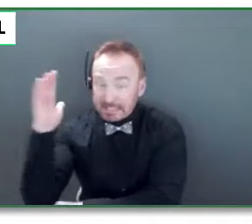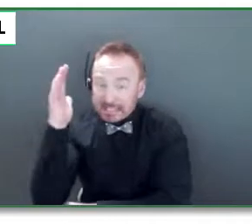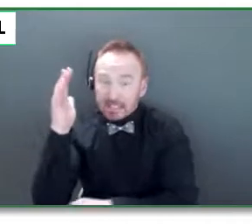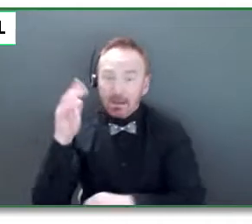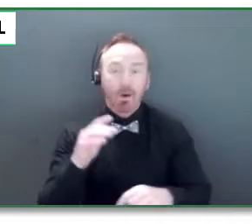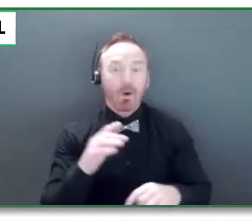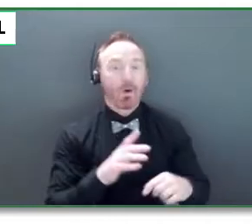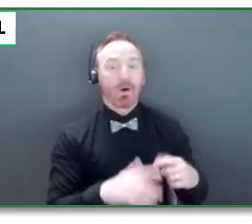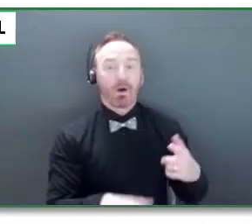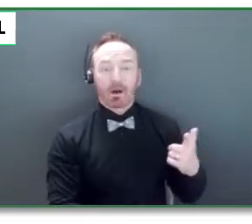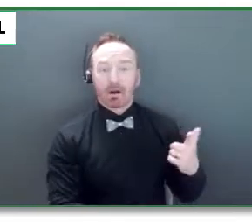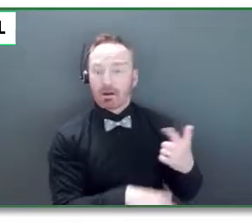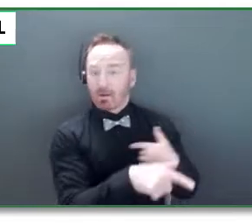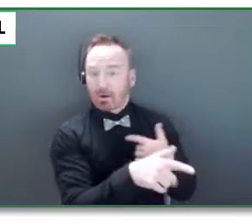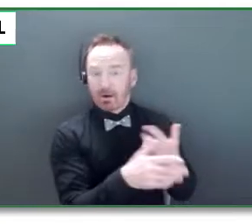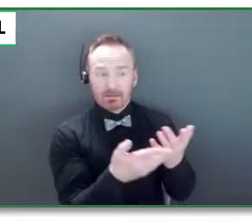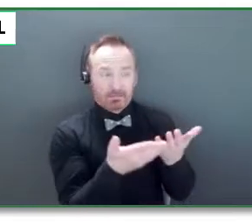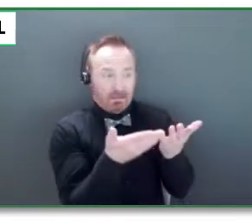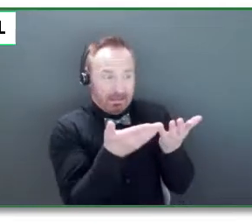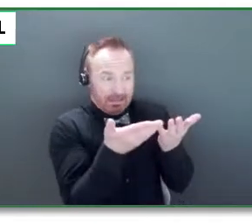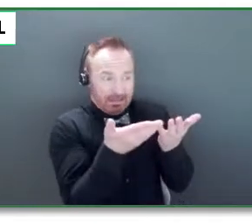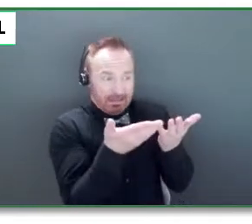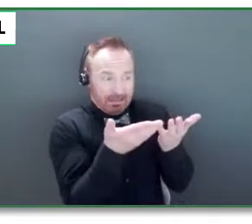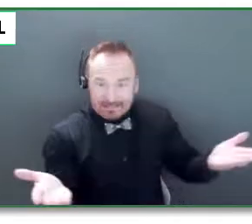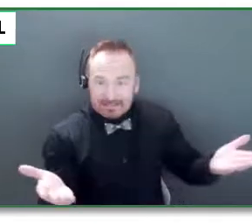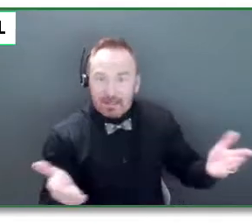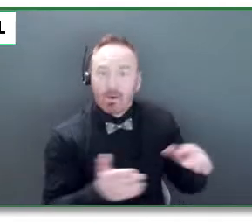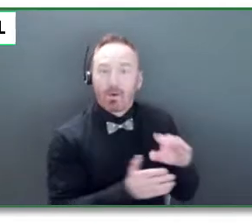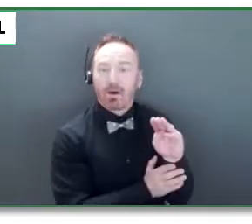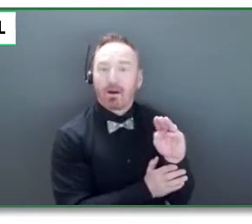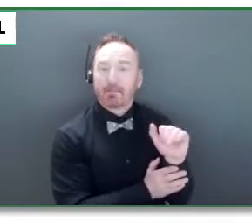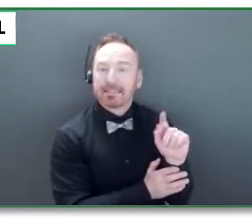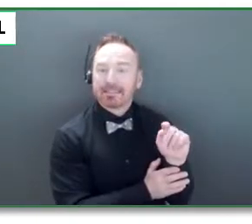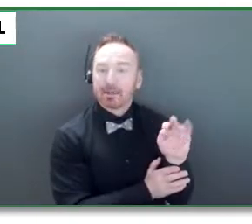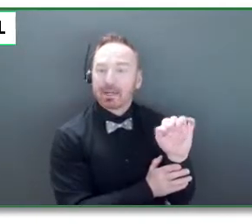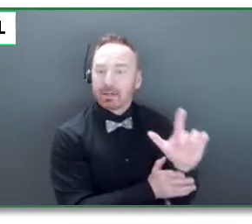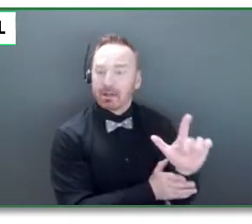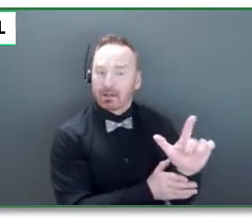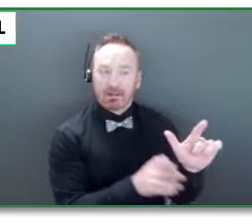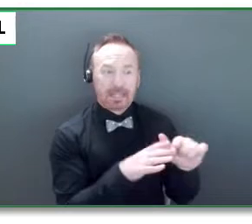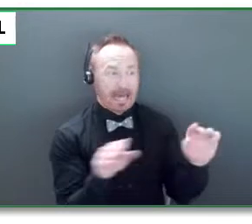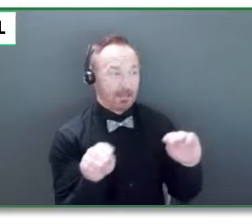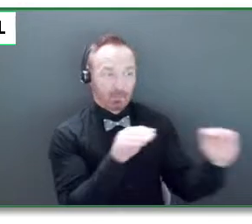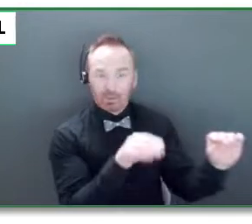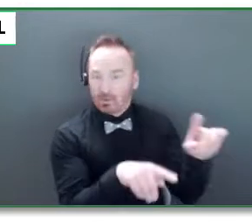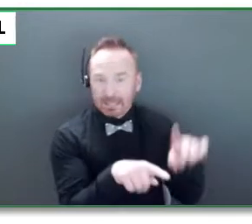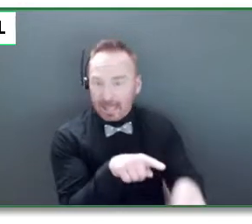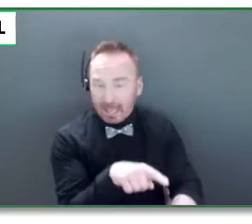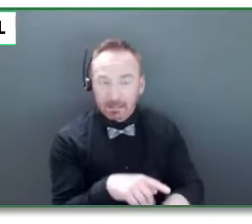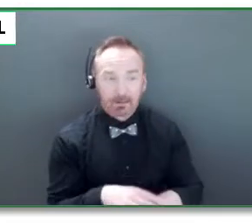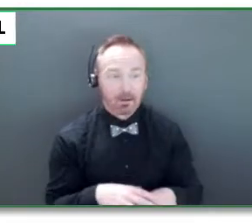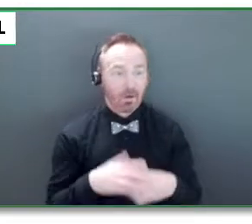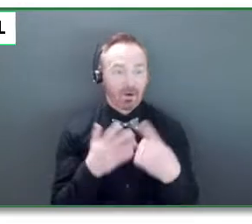materials that can be moved. And also uh sometimes it's just conditions uh some